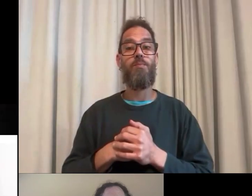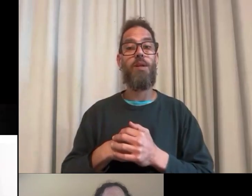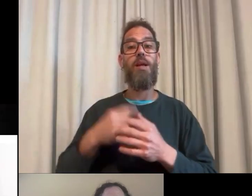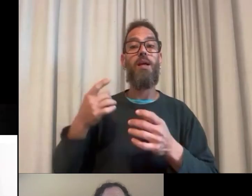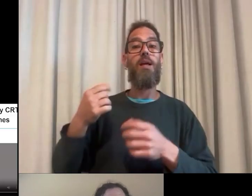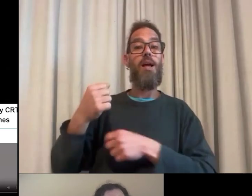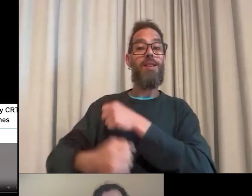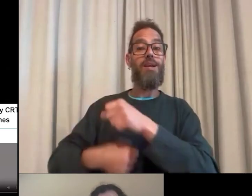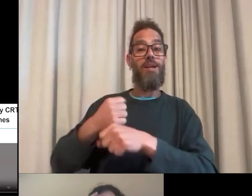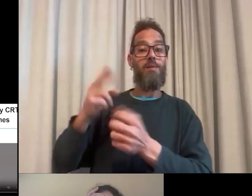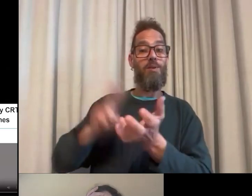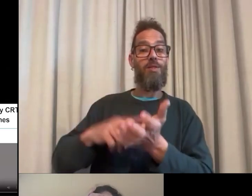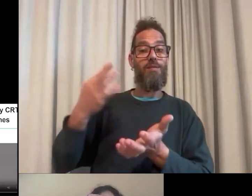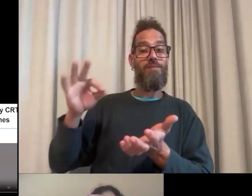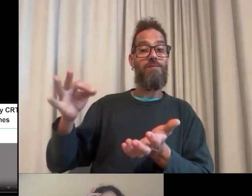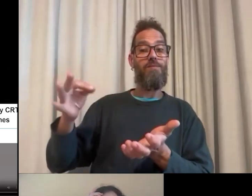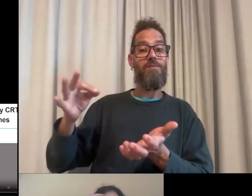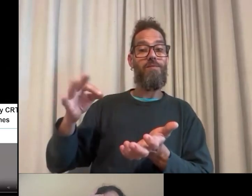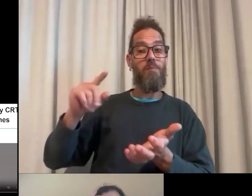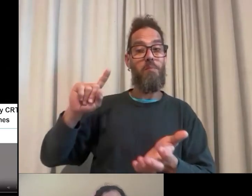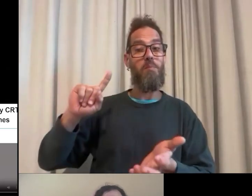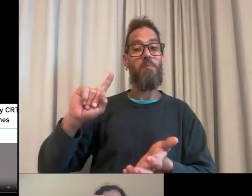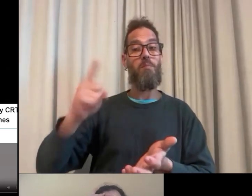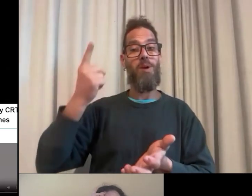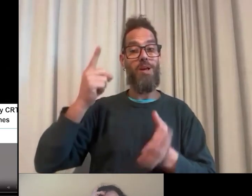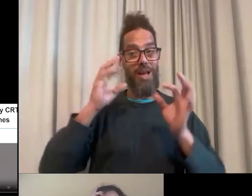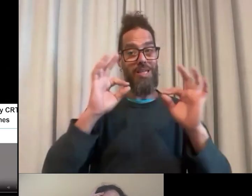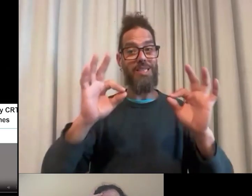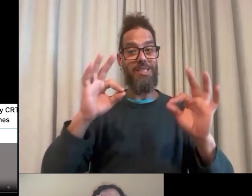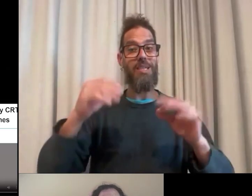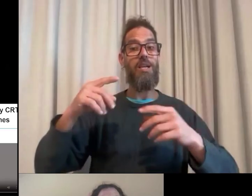And in 2019, the invention of the world's